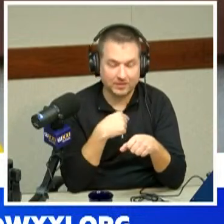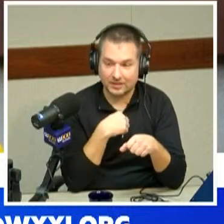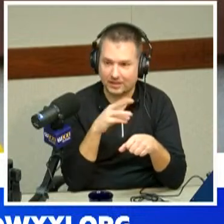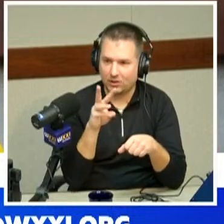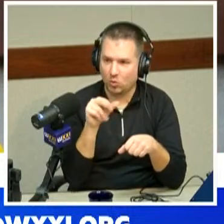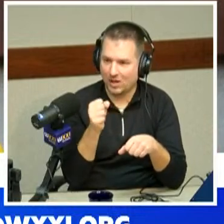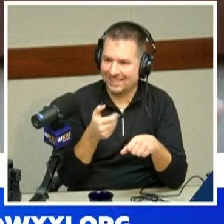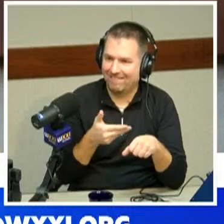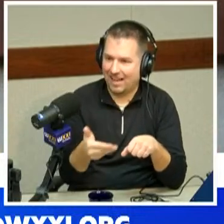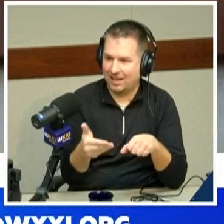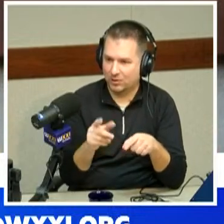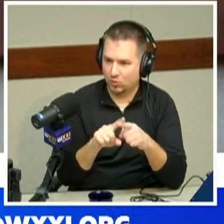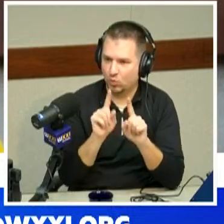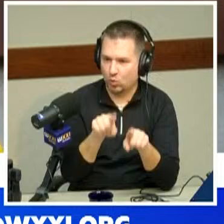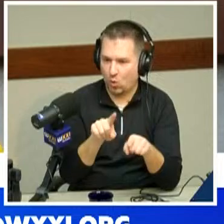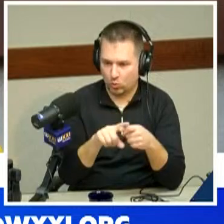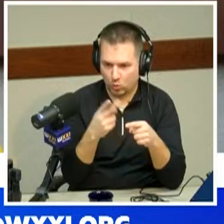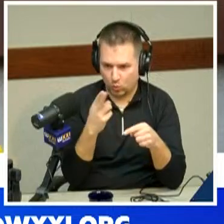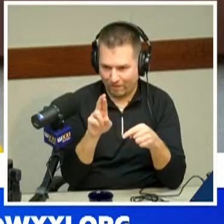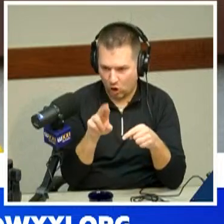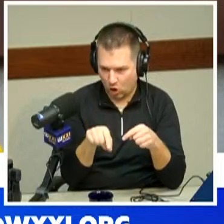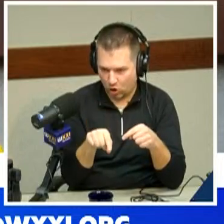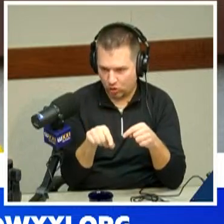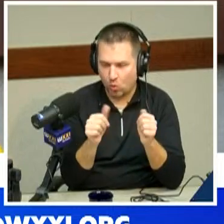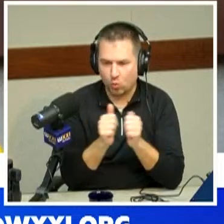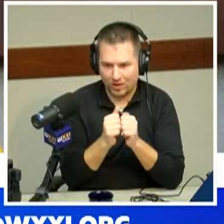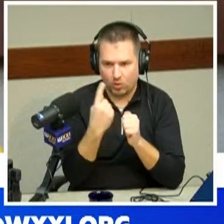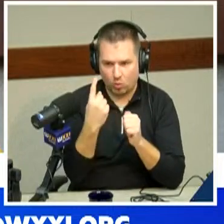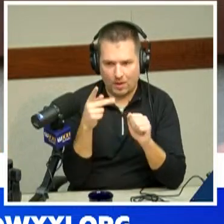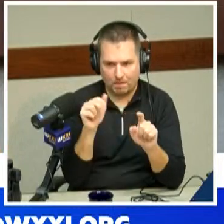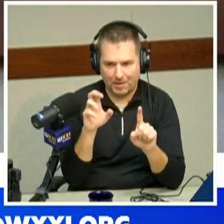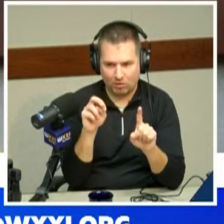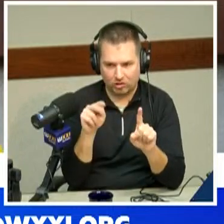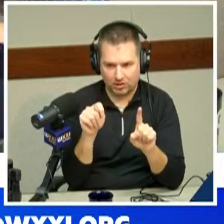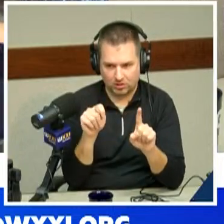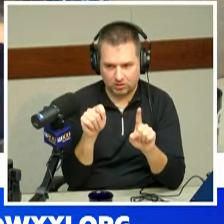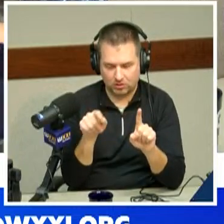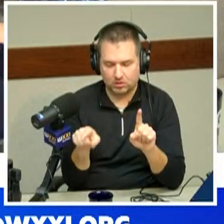of Rochester with a parent which was a wonderful experience this was a hearing parent that went